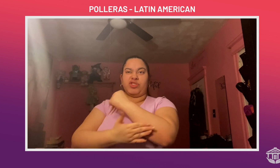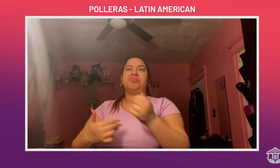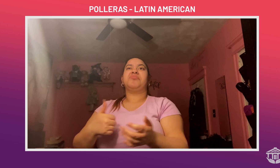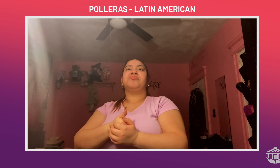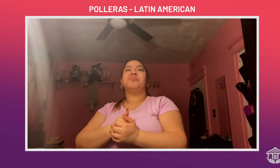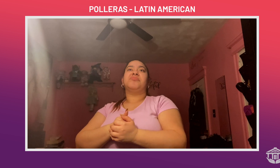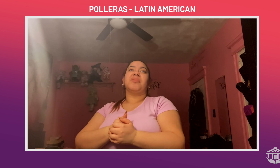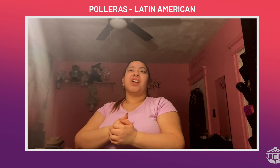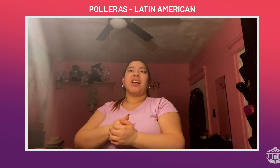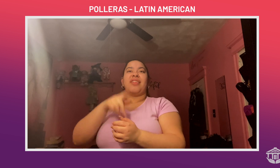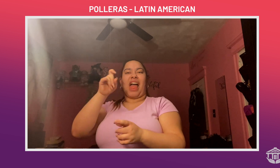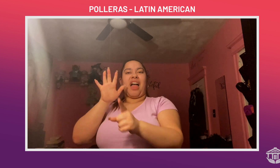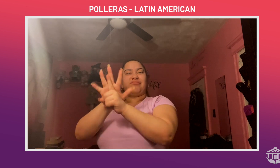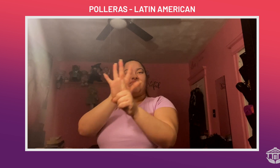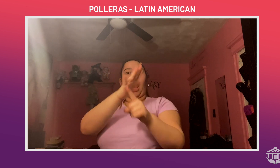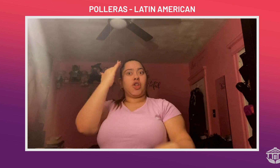and in Panama ours is called the pollera.